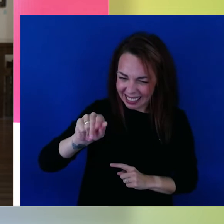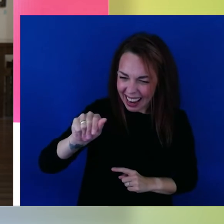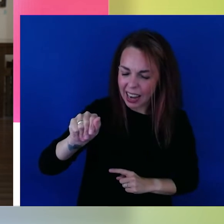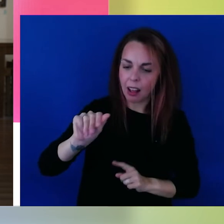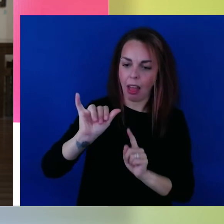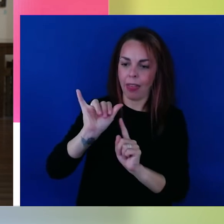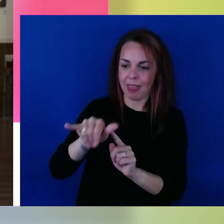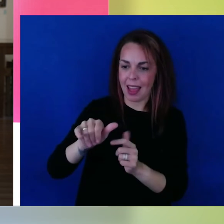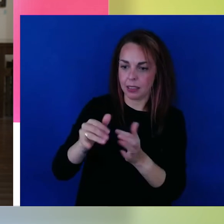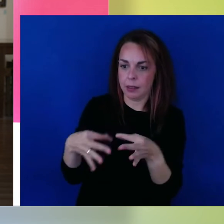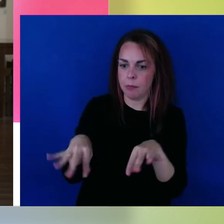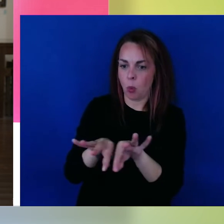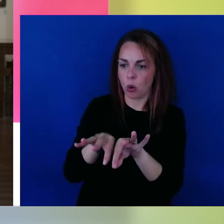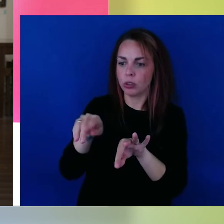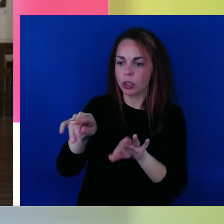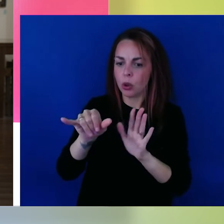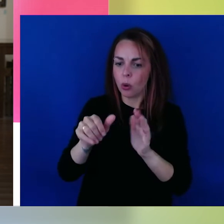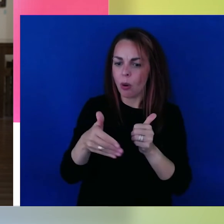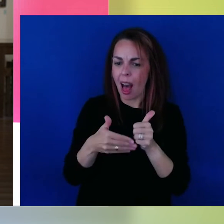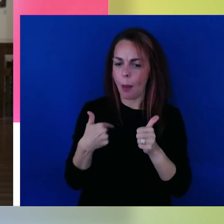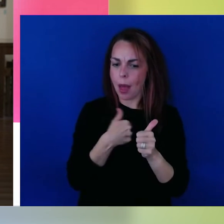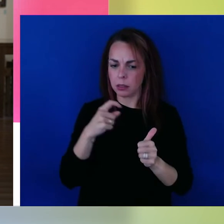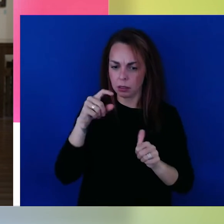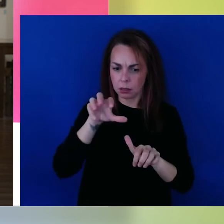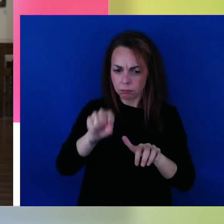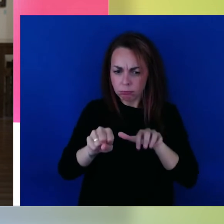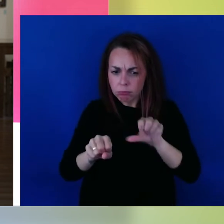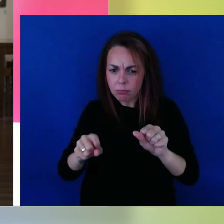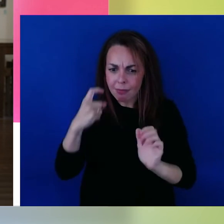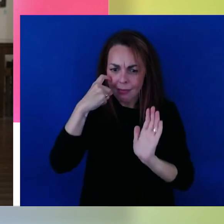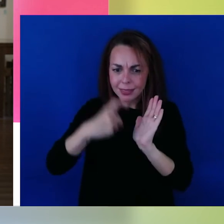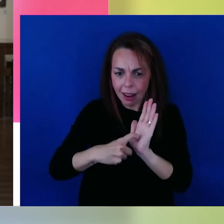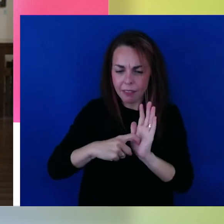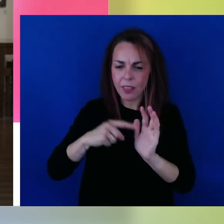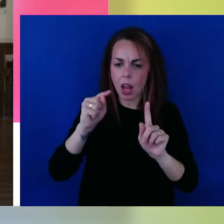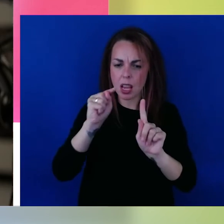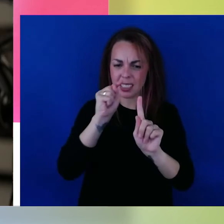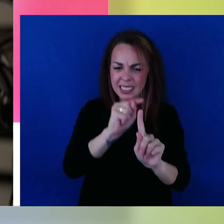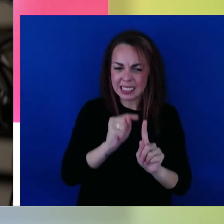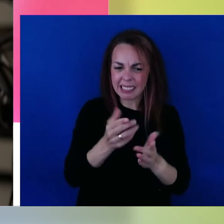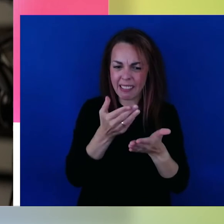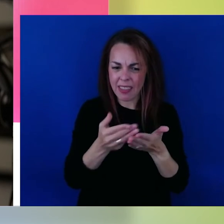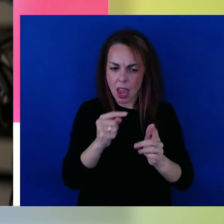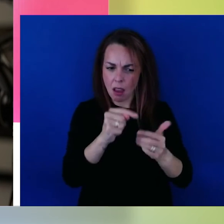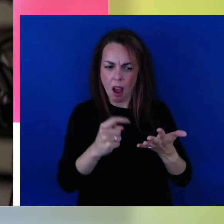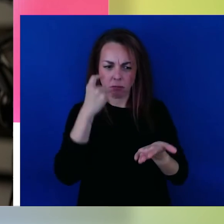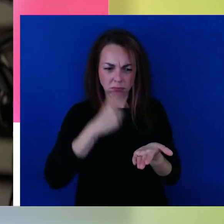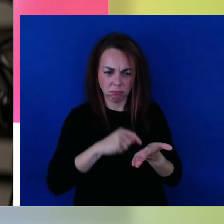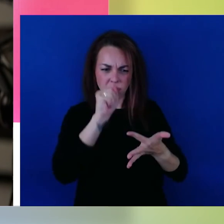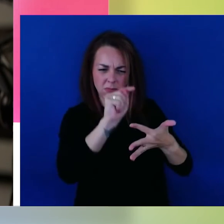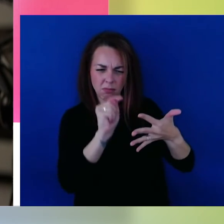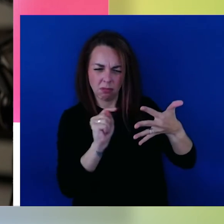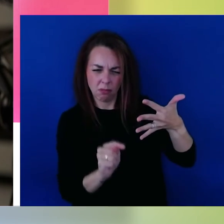I'm simplifying probably far more than I should, but it does kind of put that onus on the data